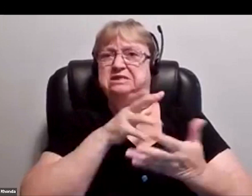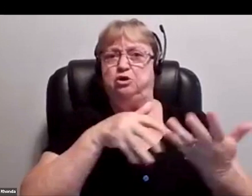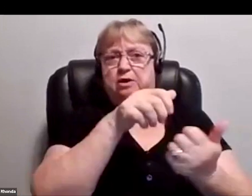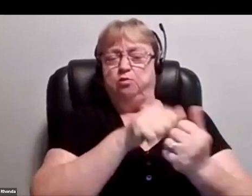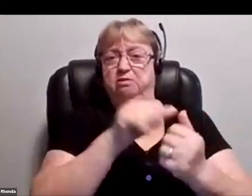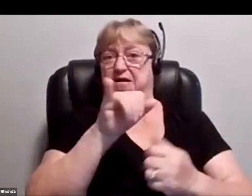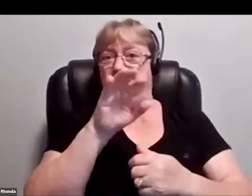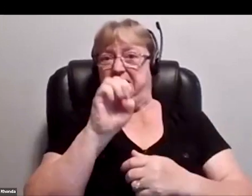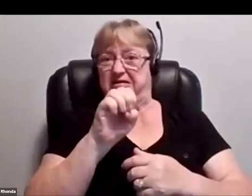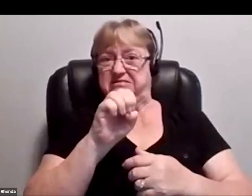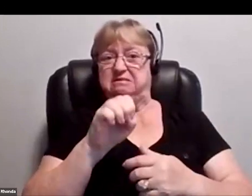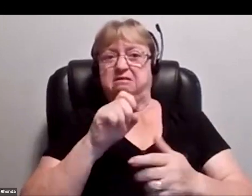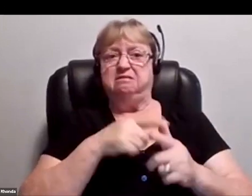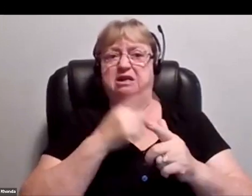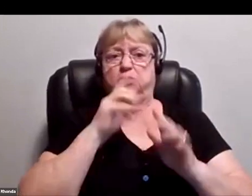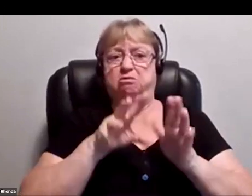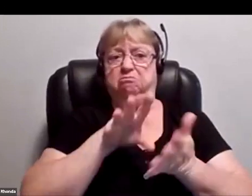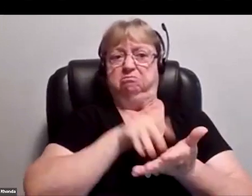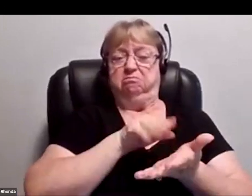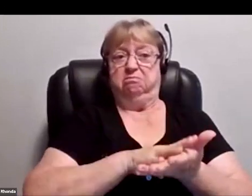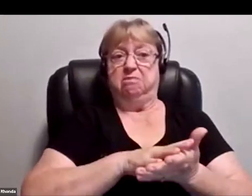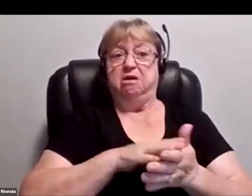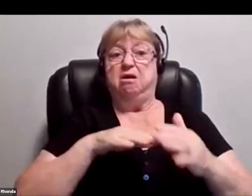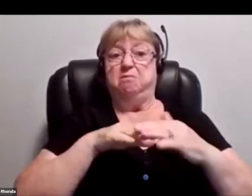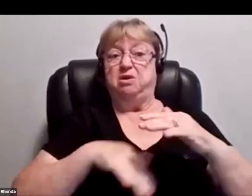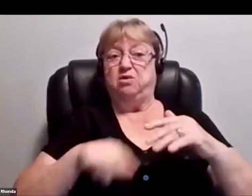Currently below us, there are 5,484 of these detectors,